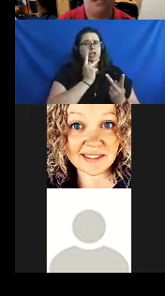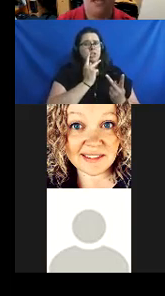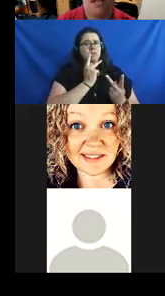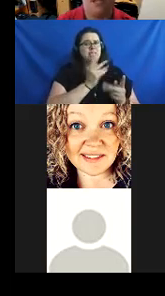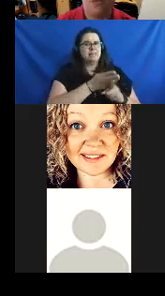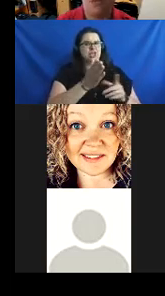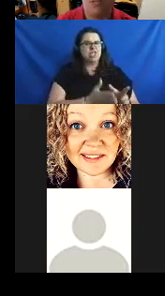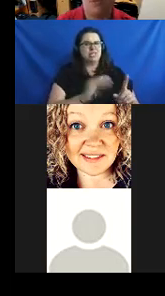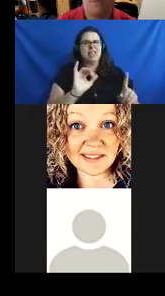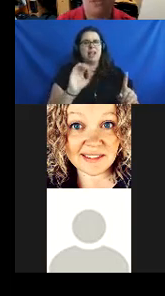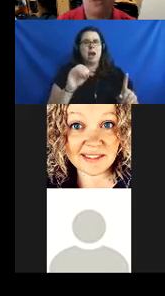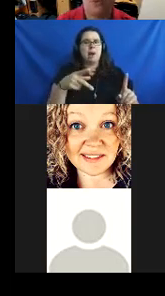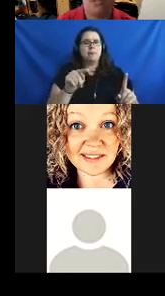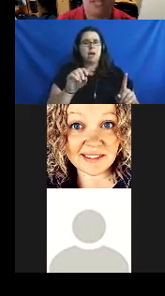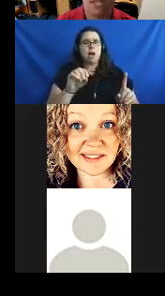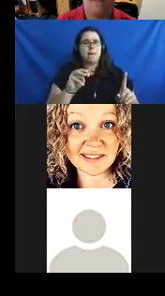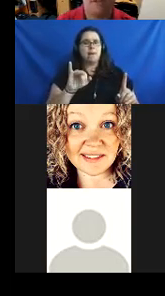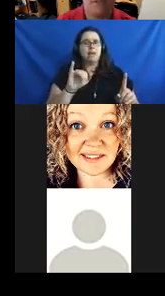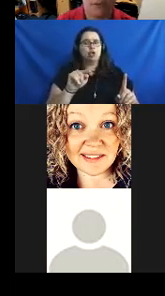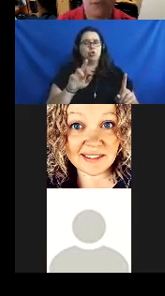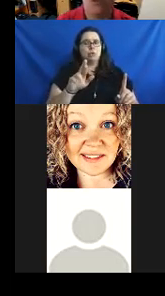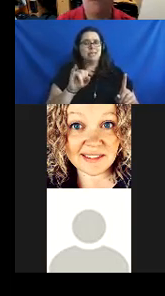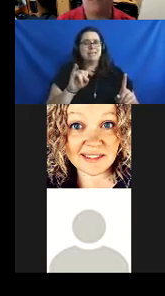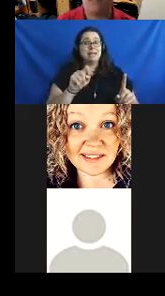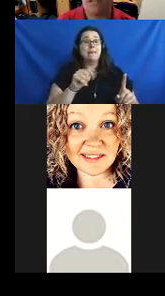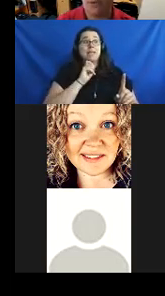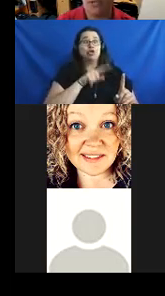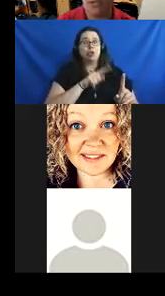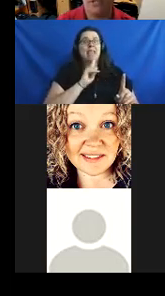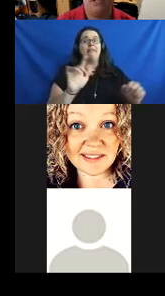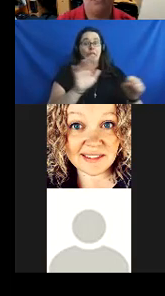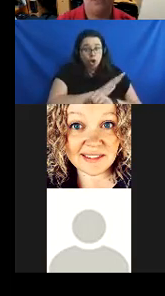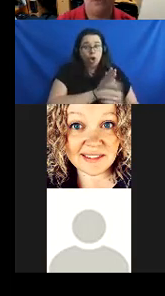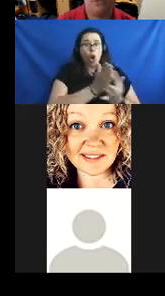YOU WANT TO MAKE SURE THEY HAVE A LOW VISION EVALUATION